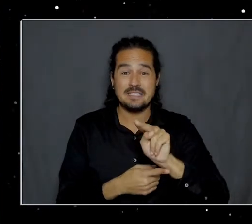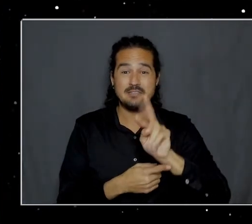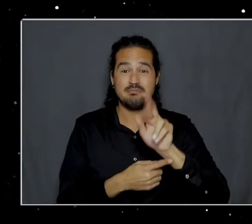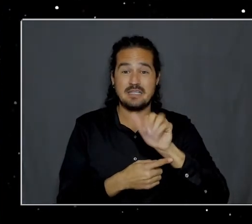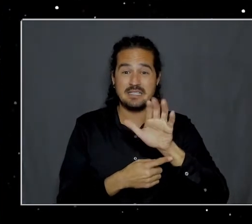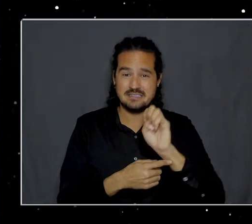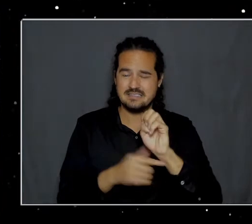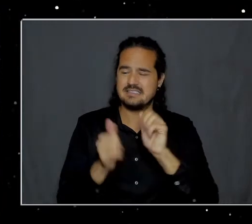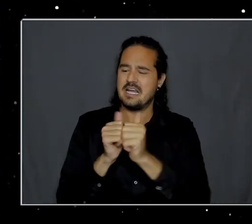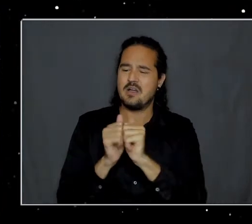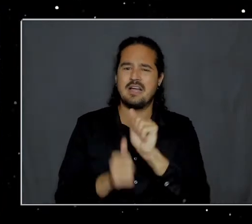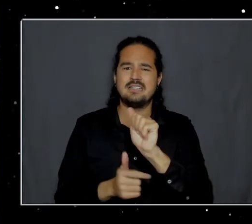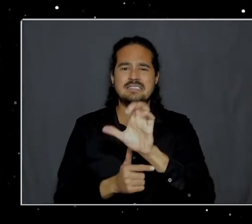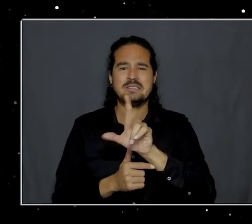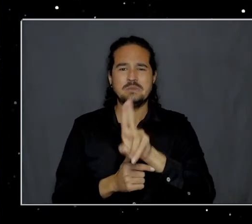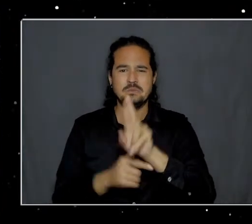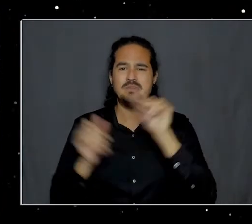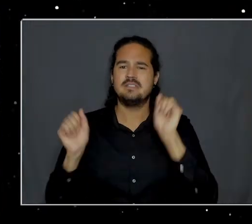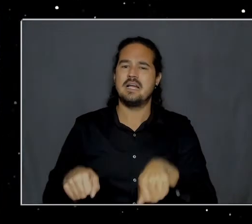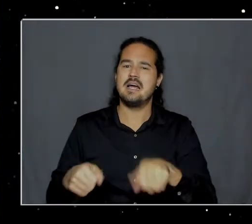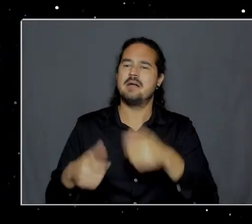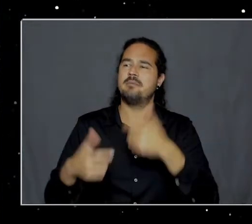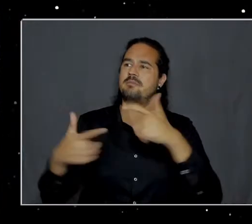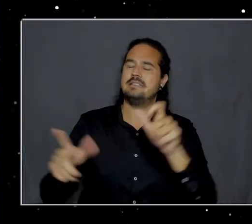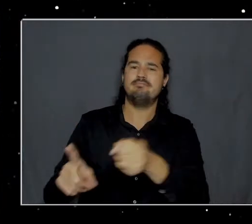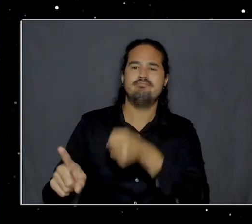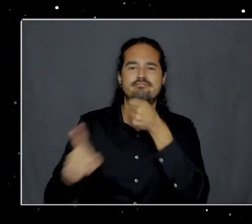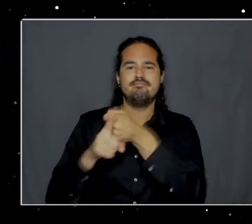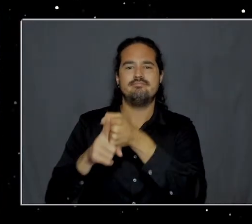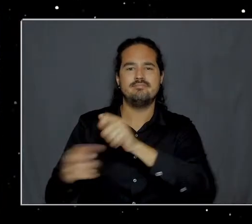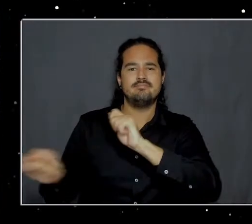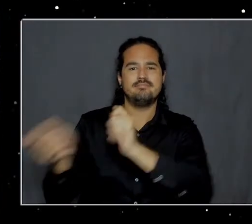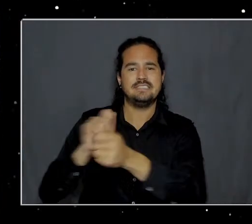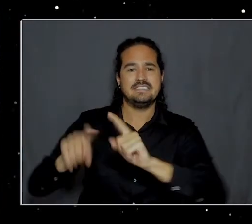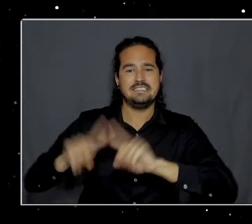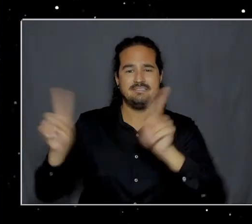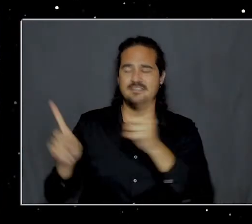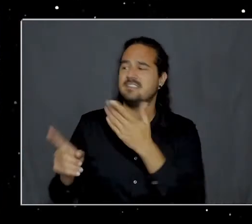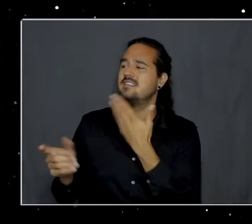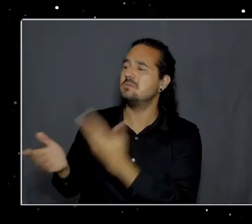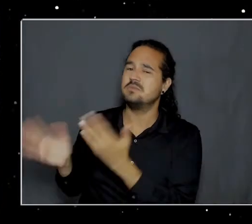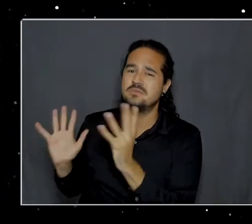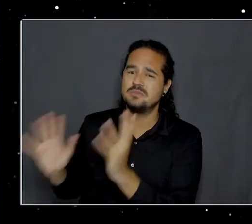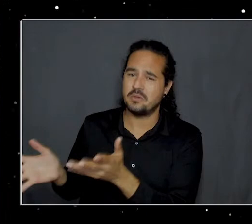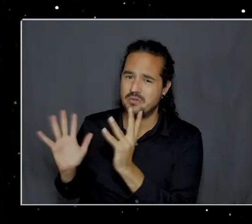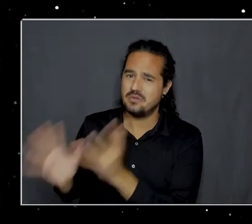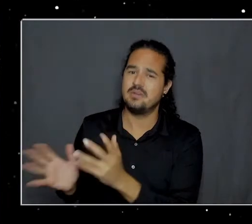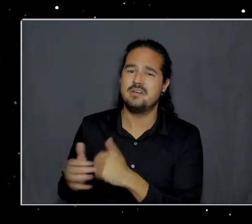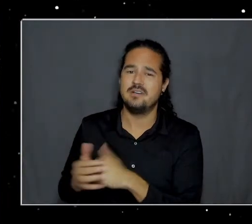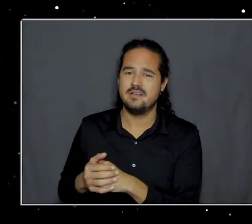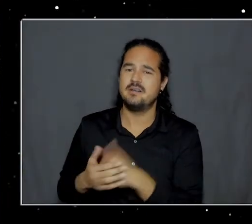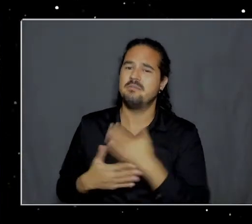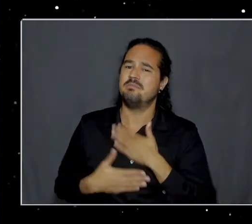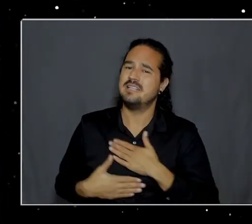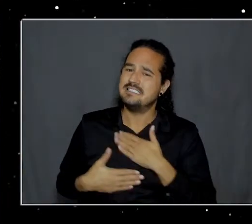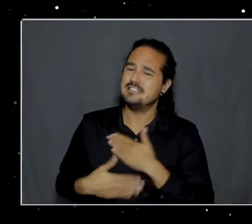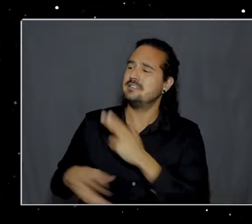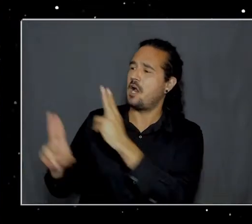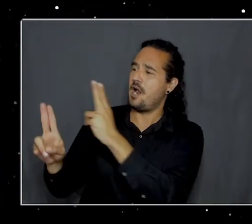RACE, AND HOW THE ACLU CAN REALLY MAKE A DIFFERENCE. SO THANK YOU SO VERY MUCH FOR SITTING AND TALKING WITH ME, IT